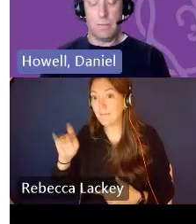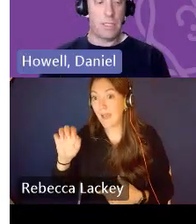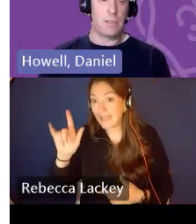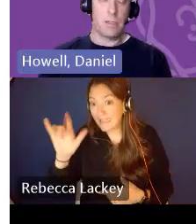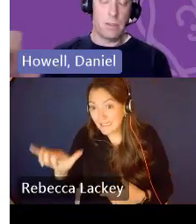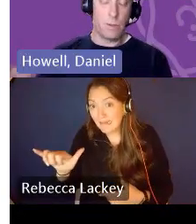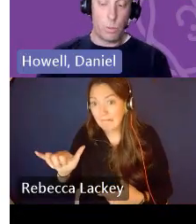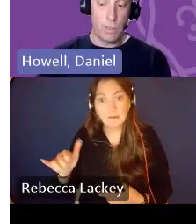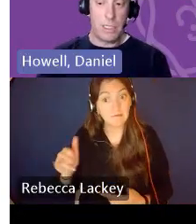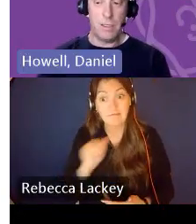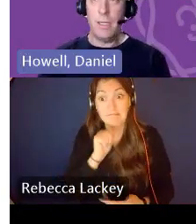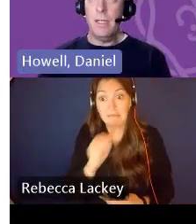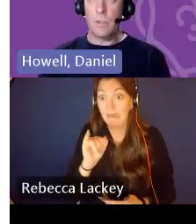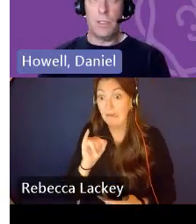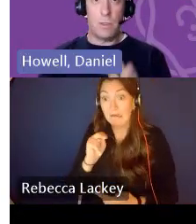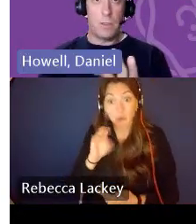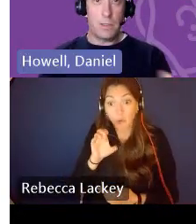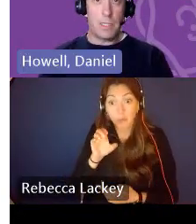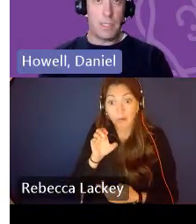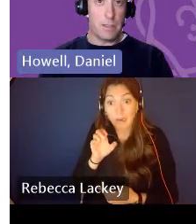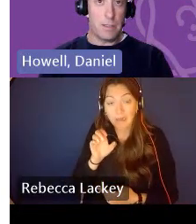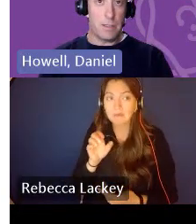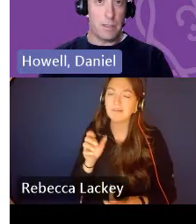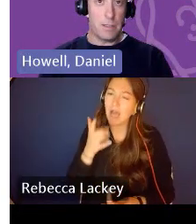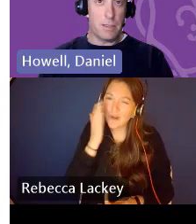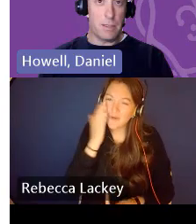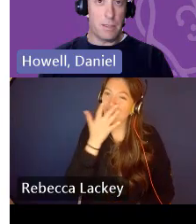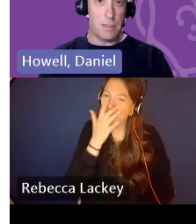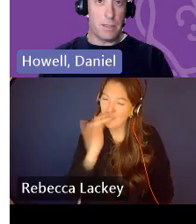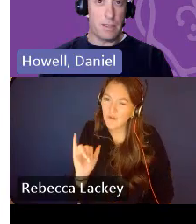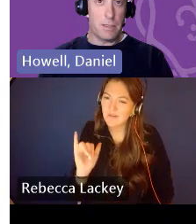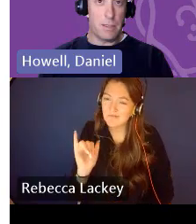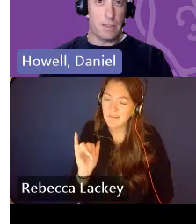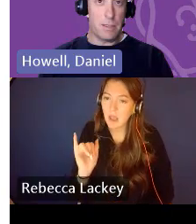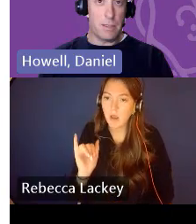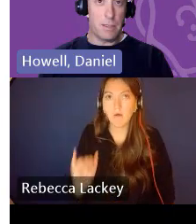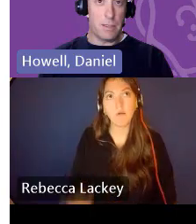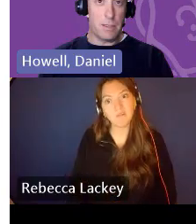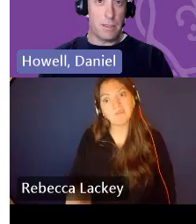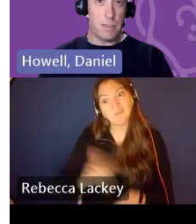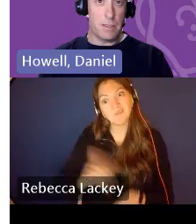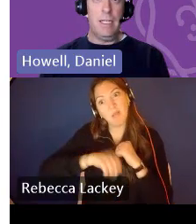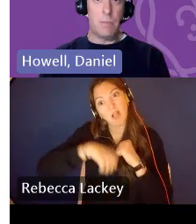um not unincorporated. So, I know it looks like there's just extra time in there for the design,